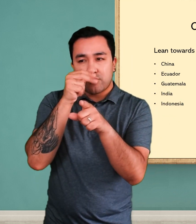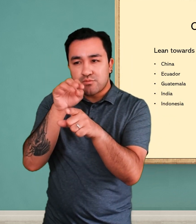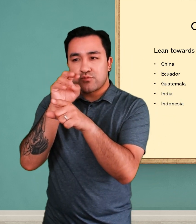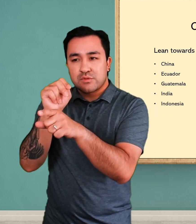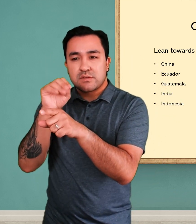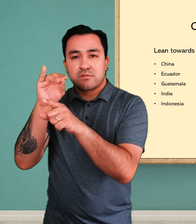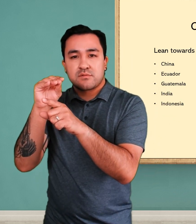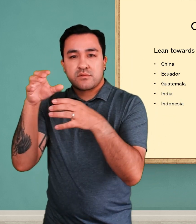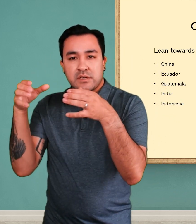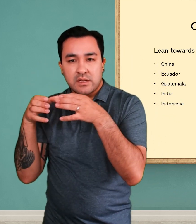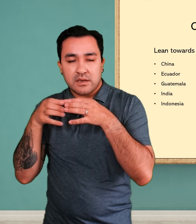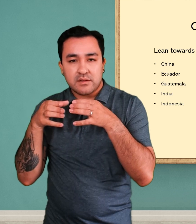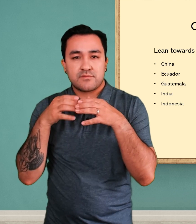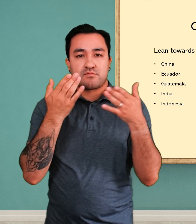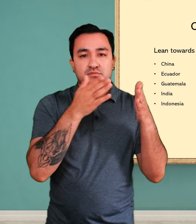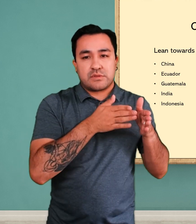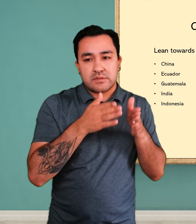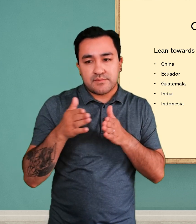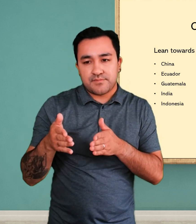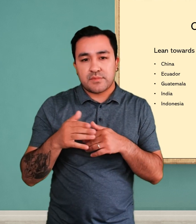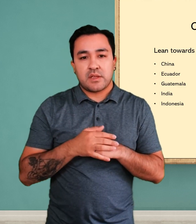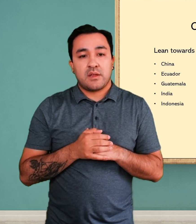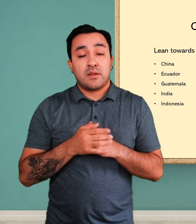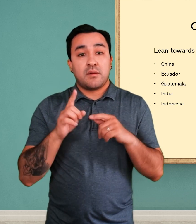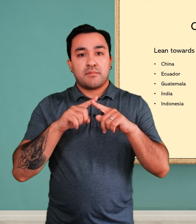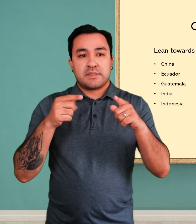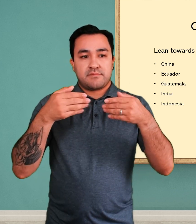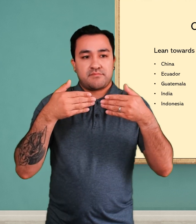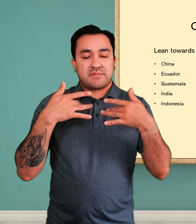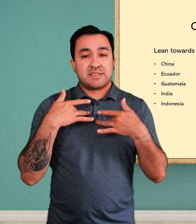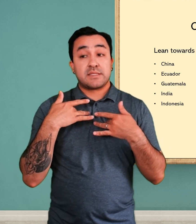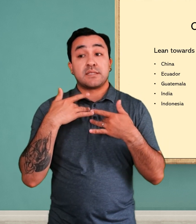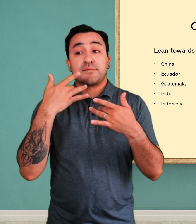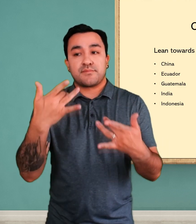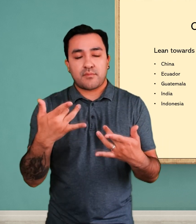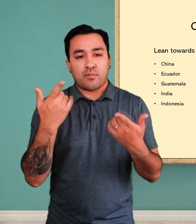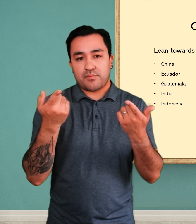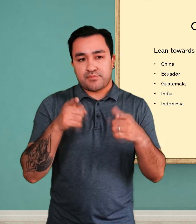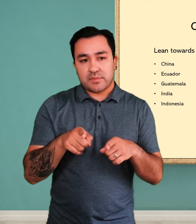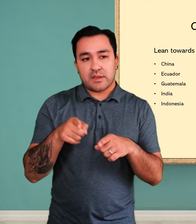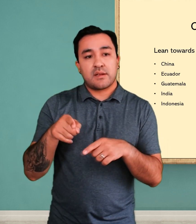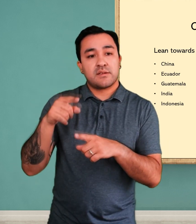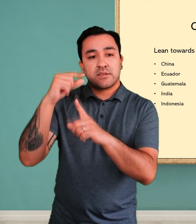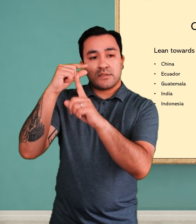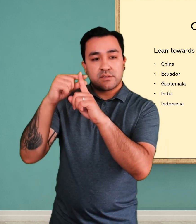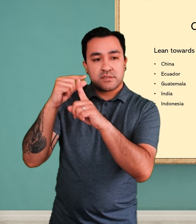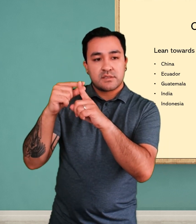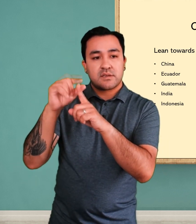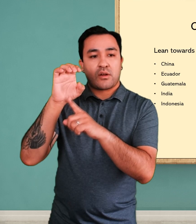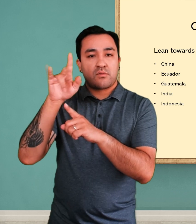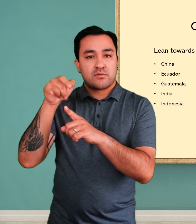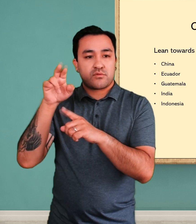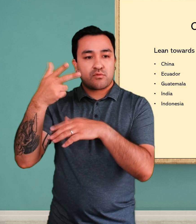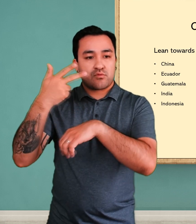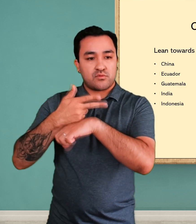and cultures lean in terms of collectivism and individualism. China, Ecuador, Guatemala, India,